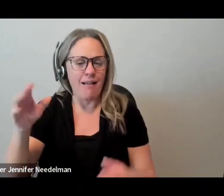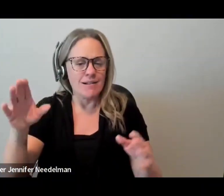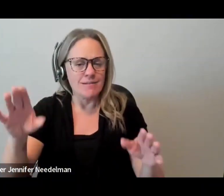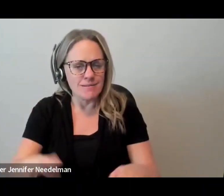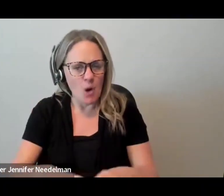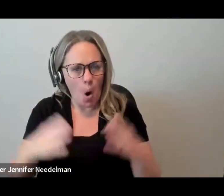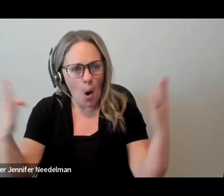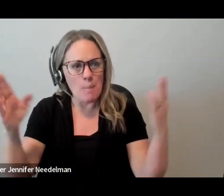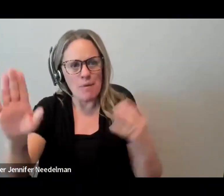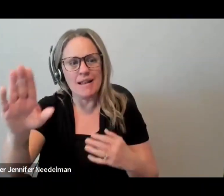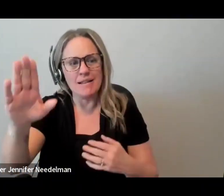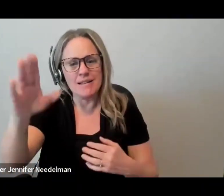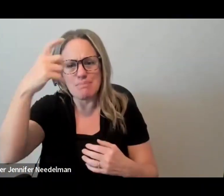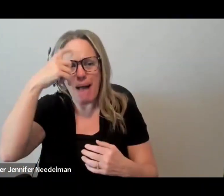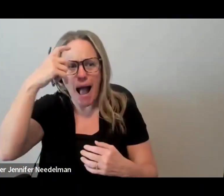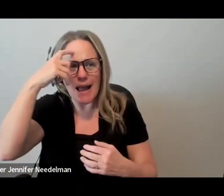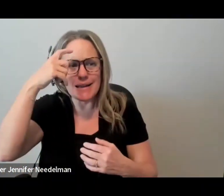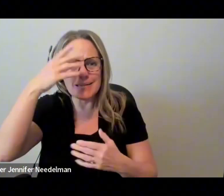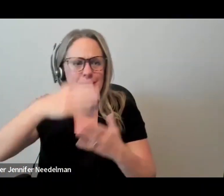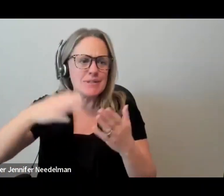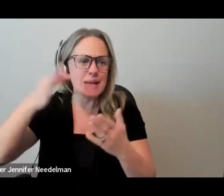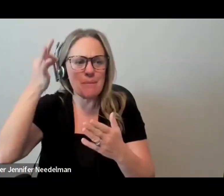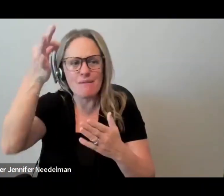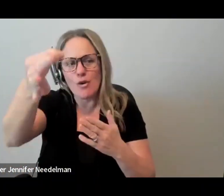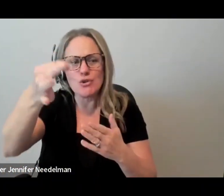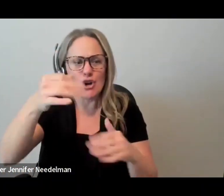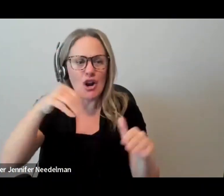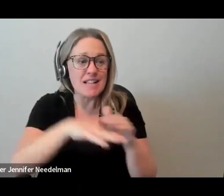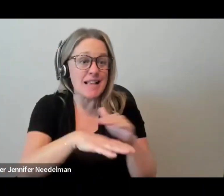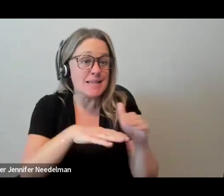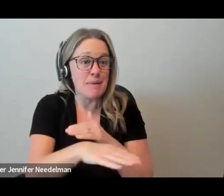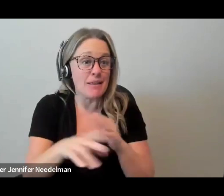of some future accessibility professionals here on the call.